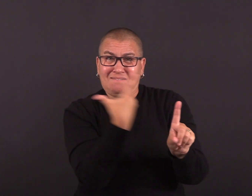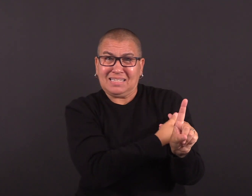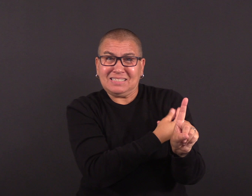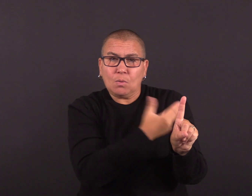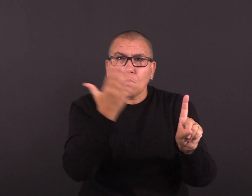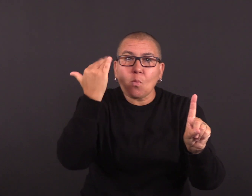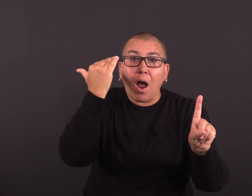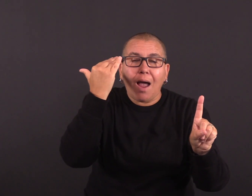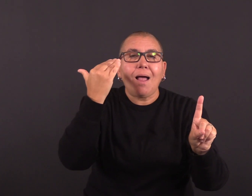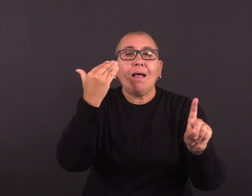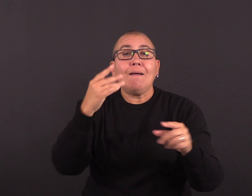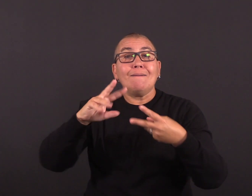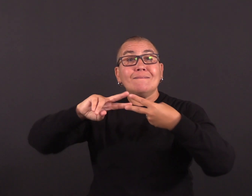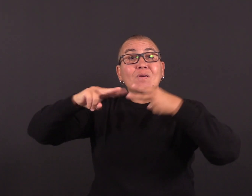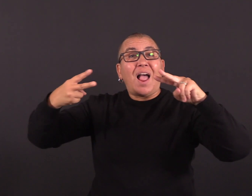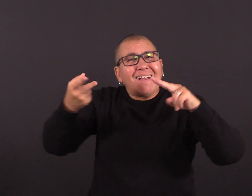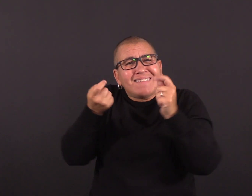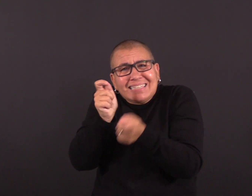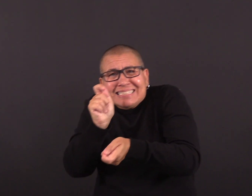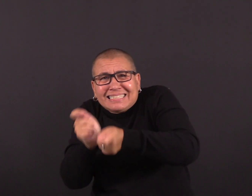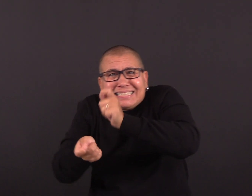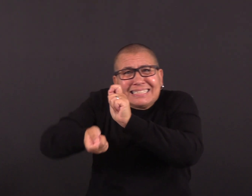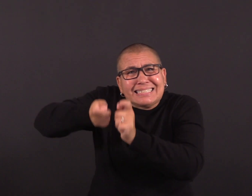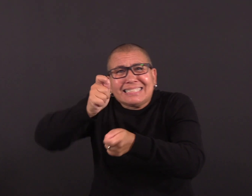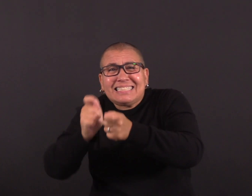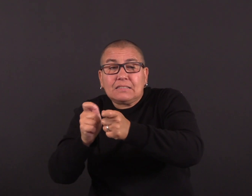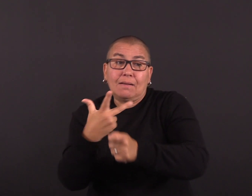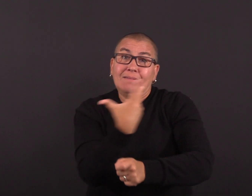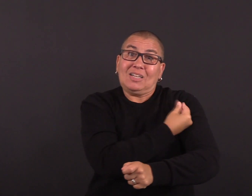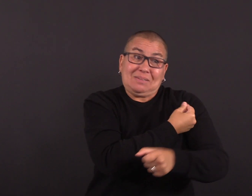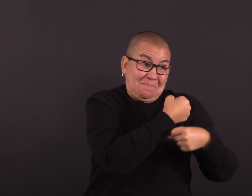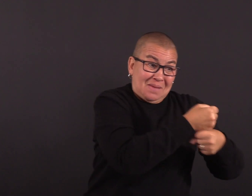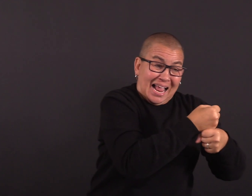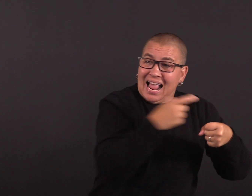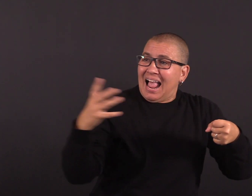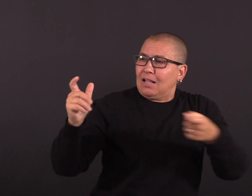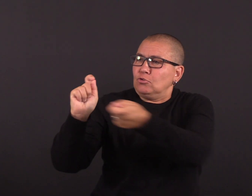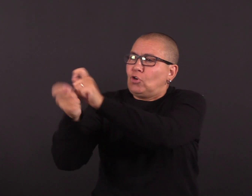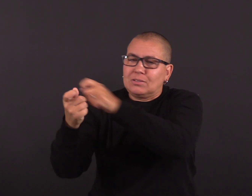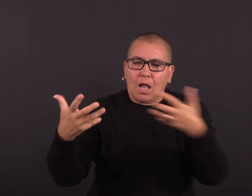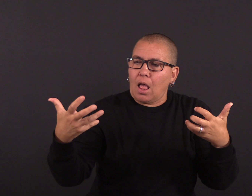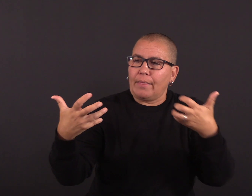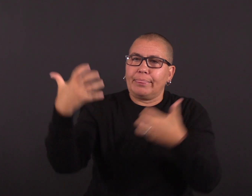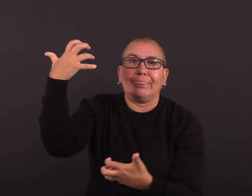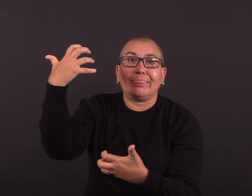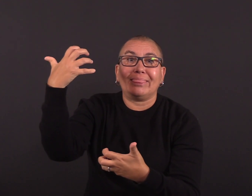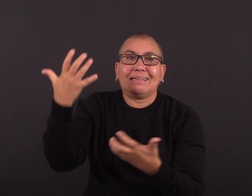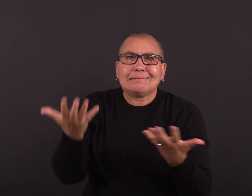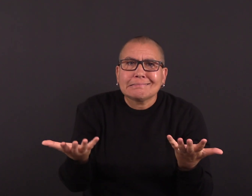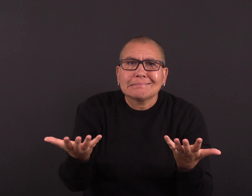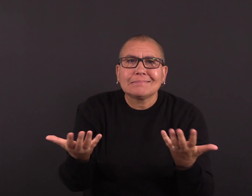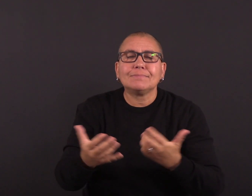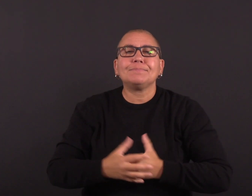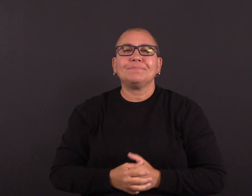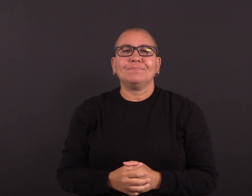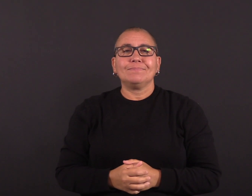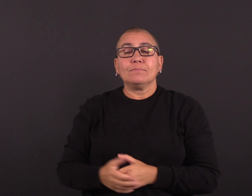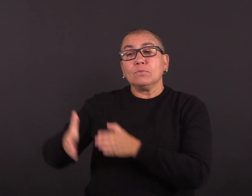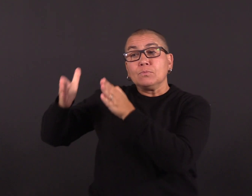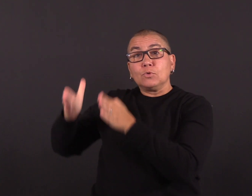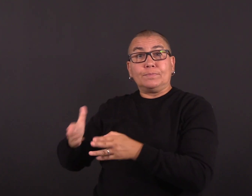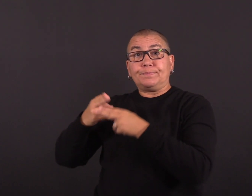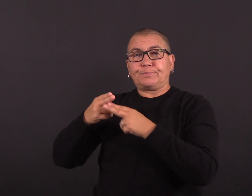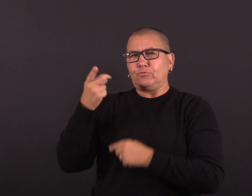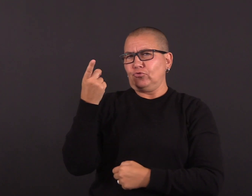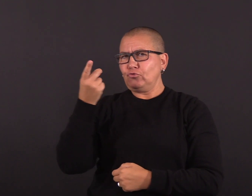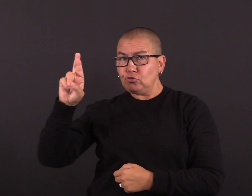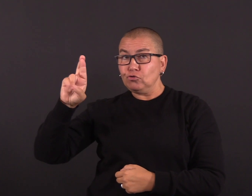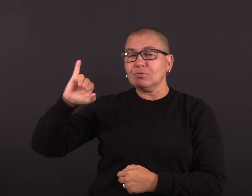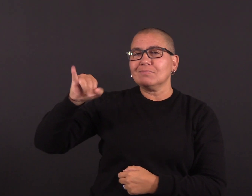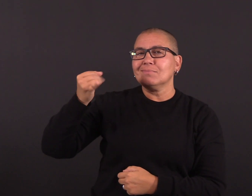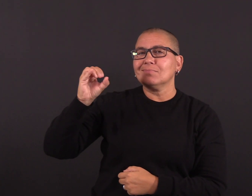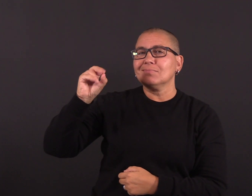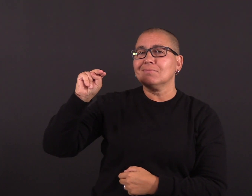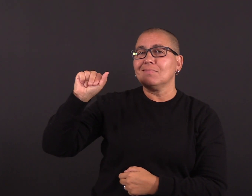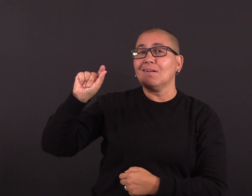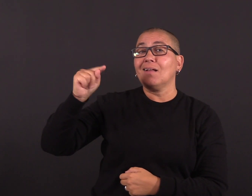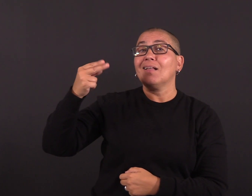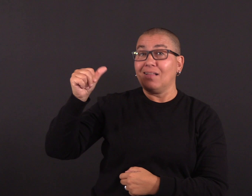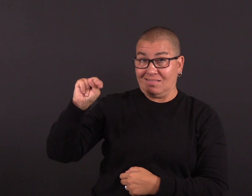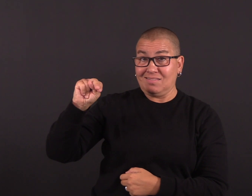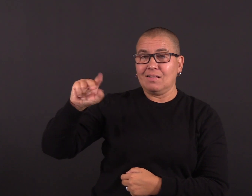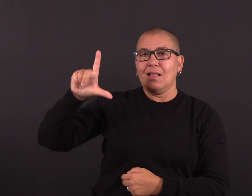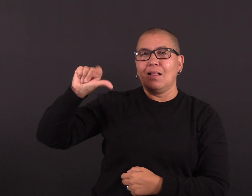will best protect public health," Kathleen Conley, a CDC spokesperson, said in a statement August 18.